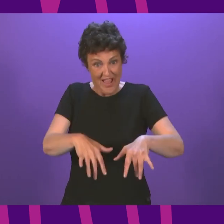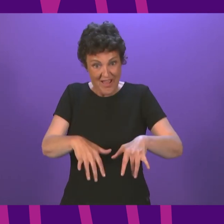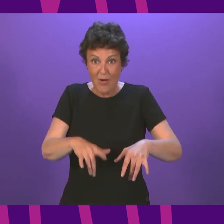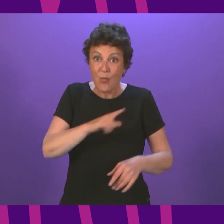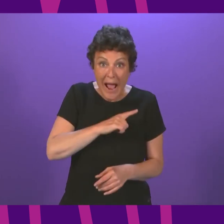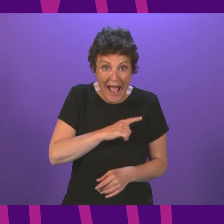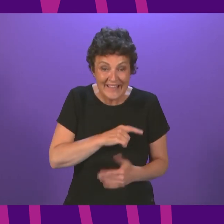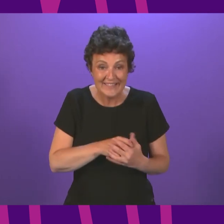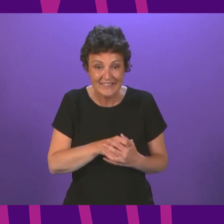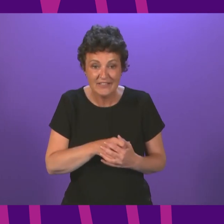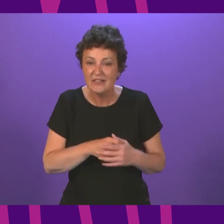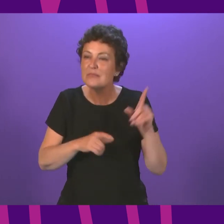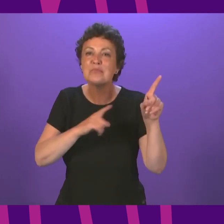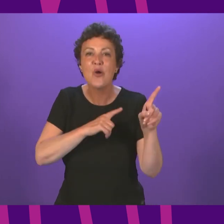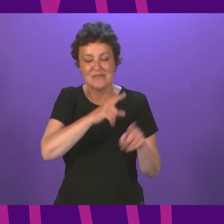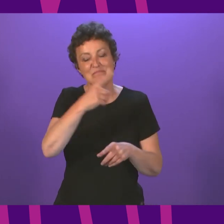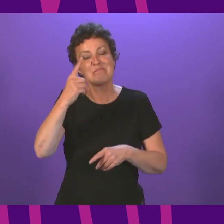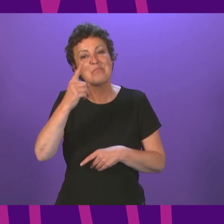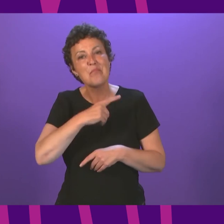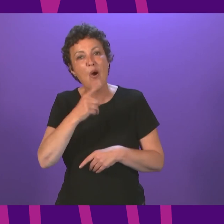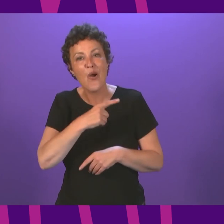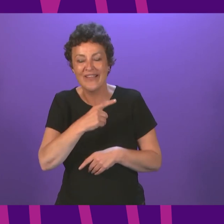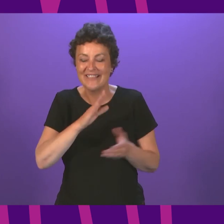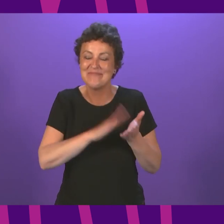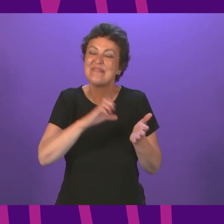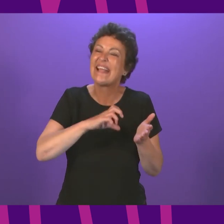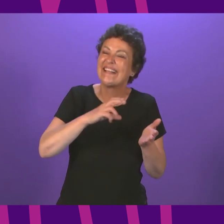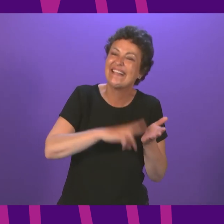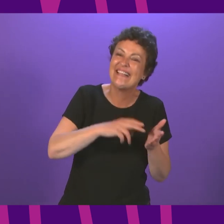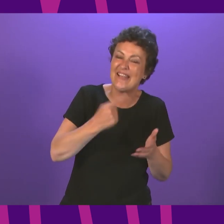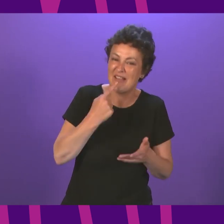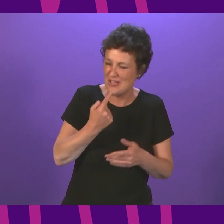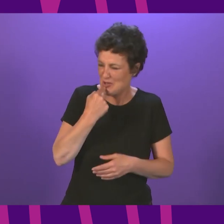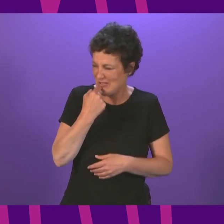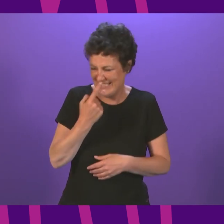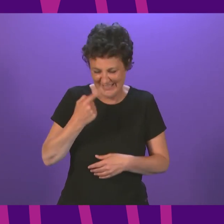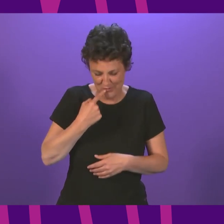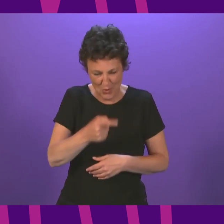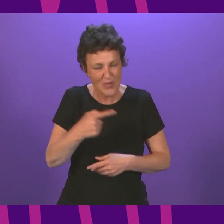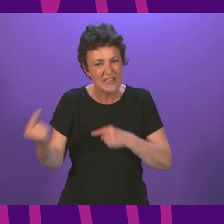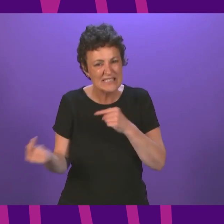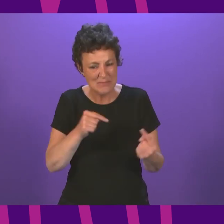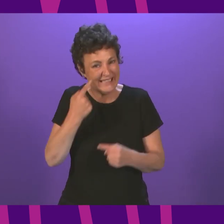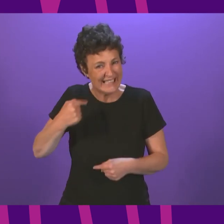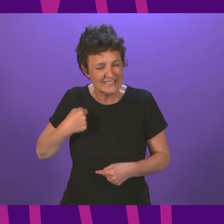which was an hour after the end of First Minister’s question time. There is no opportunity for